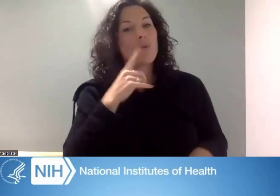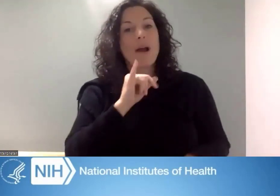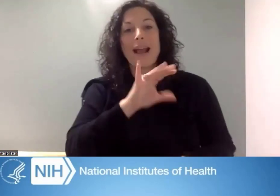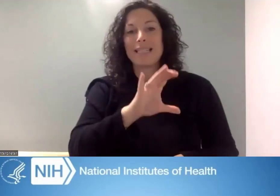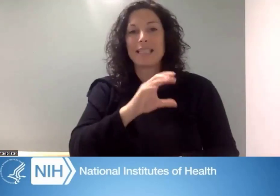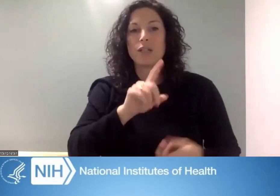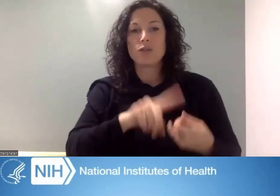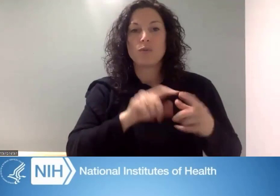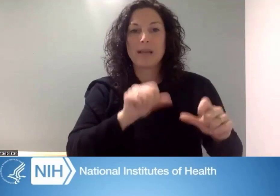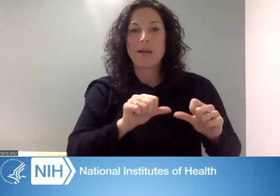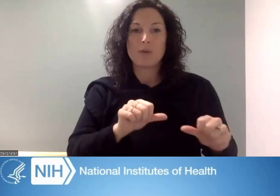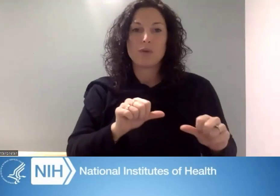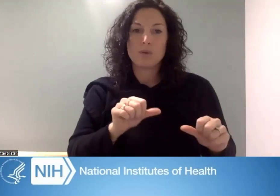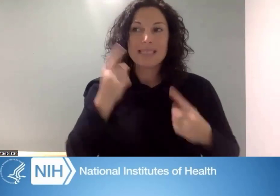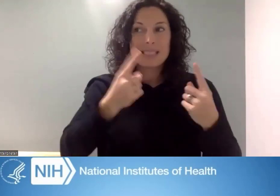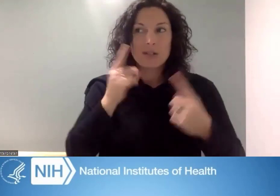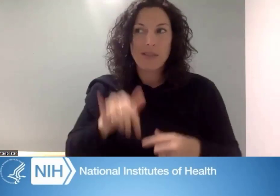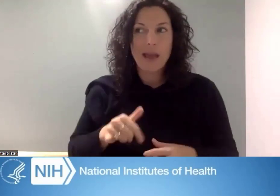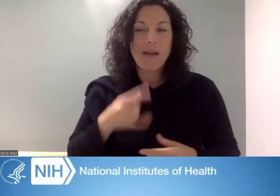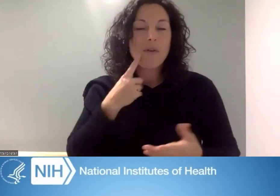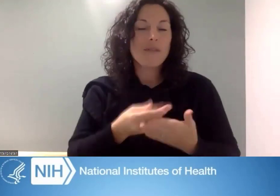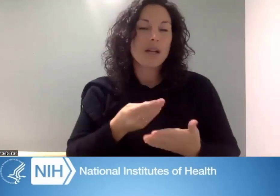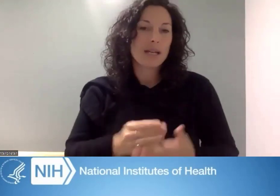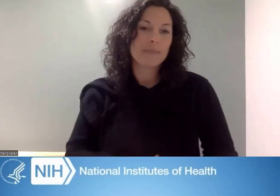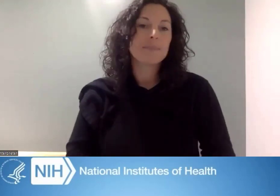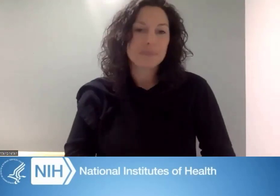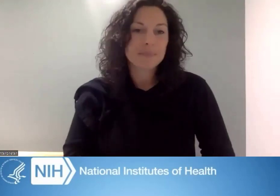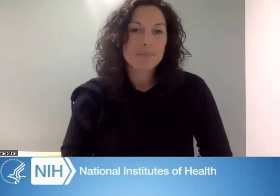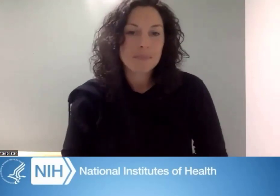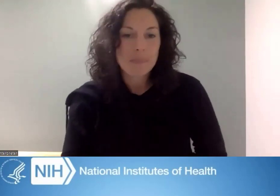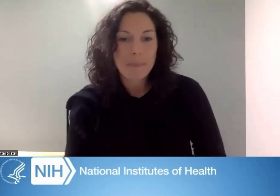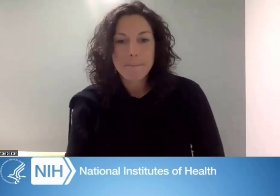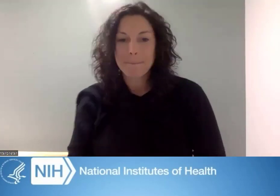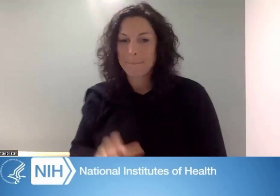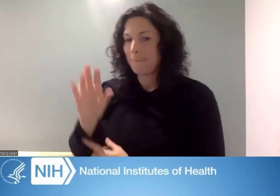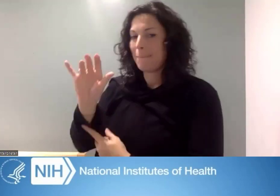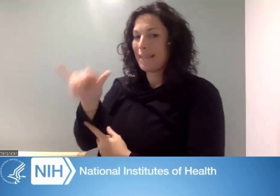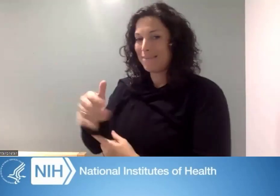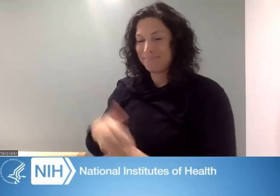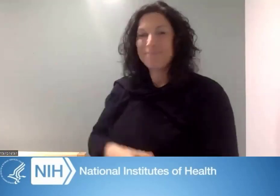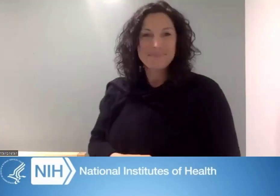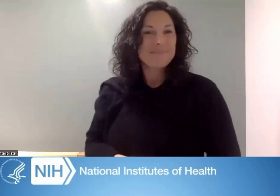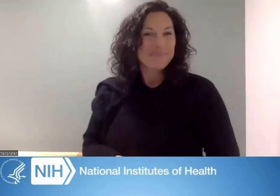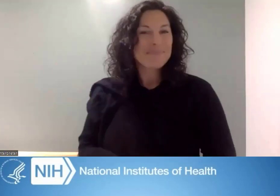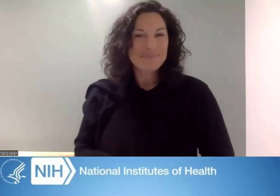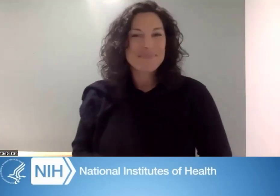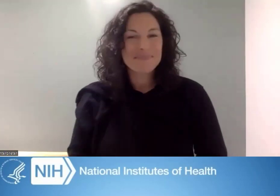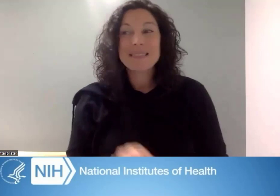to be able to consider it for funding. Glen McGugan: That's exactly right. Yeah, that's an important point.